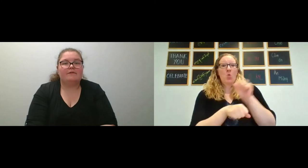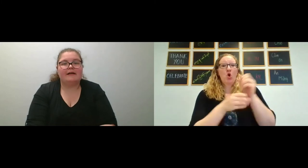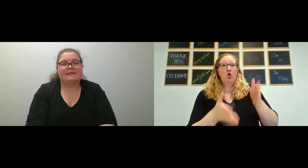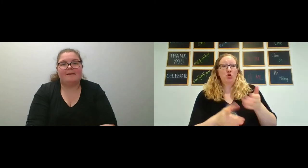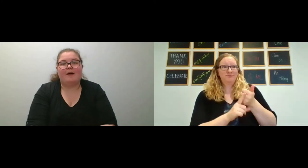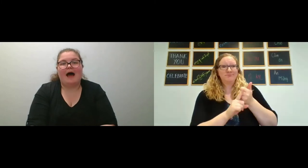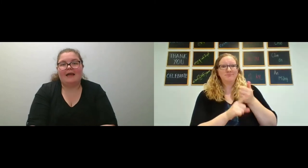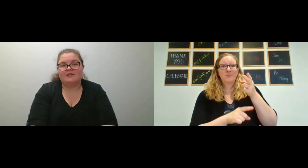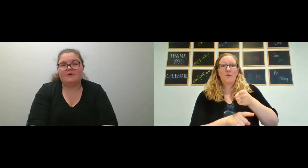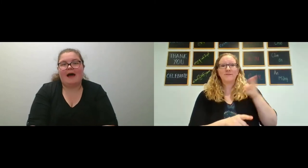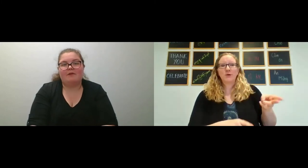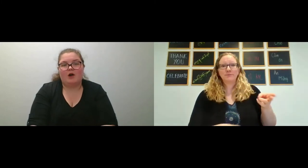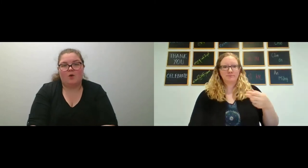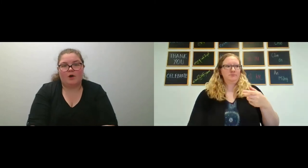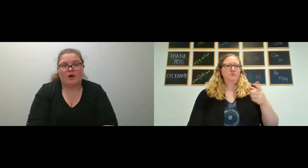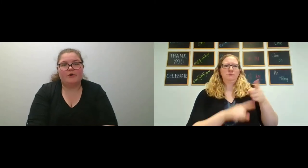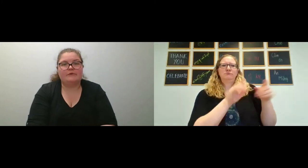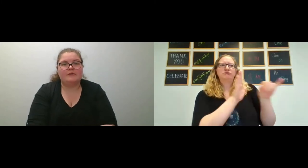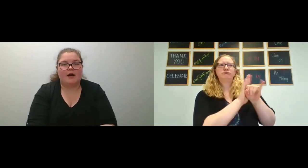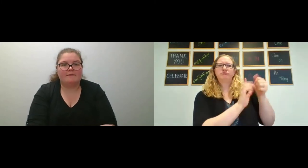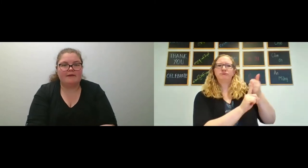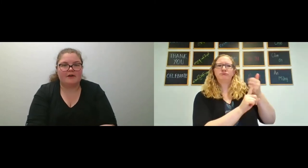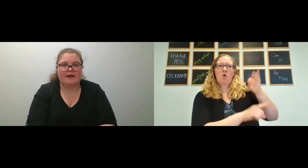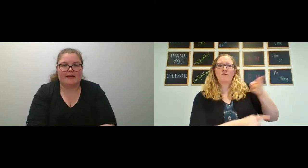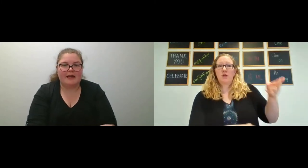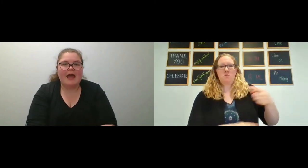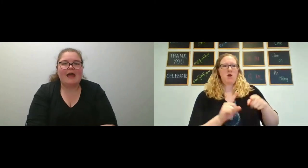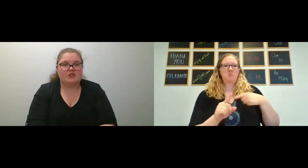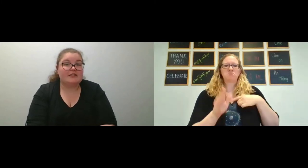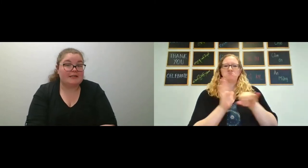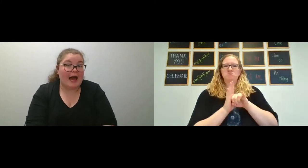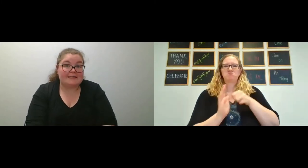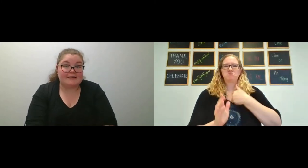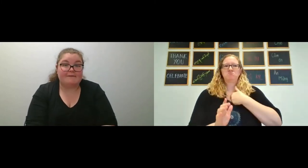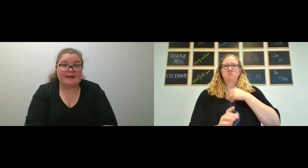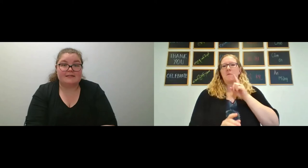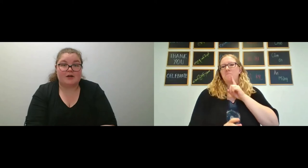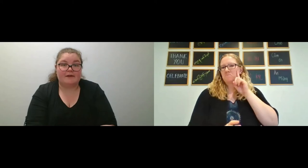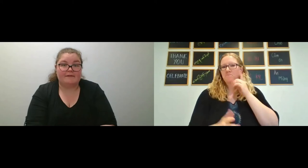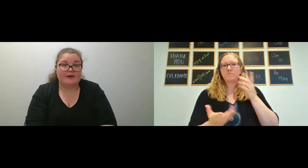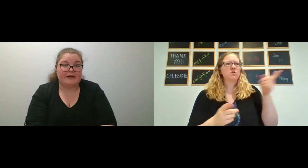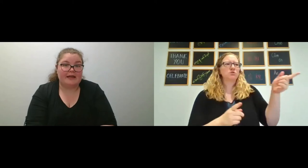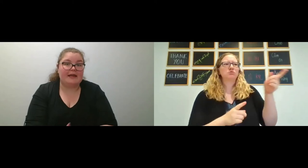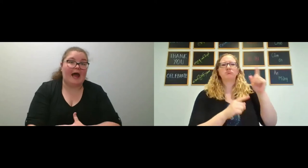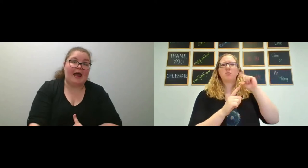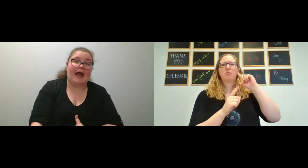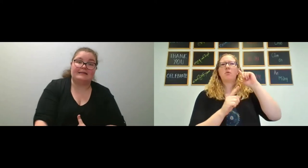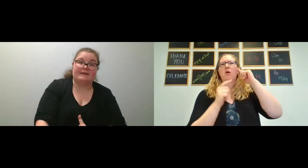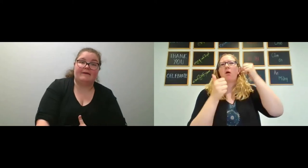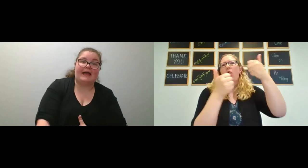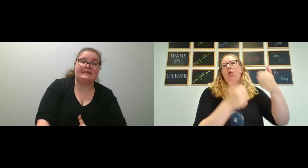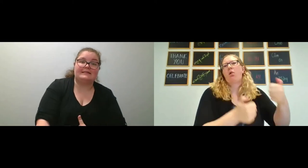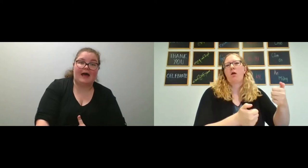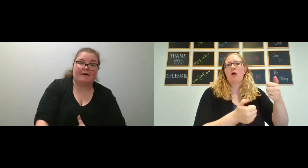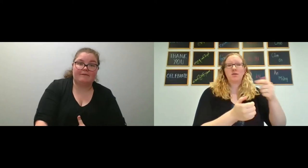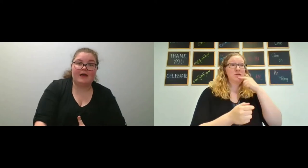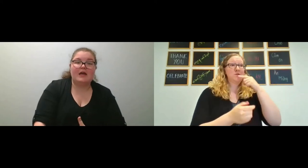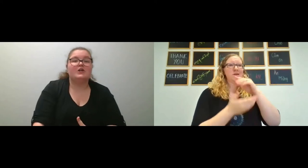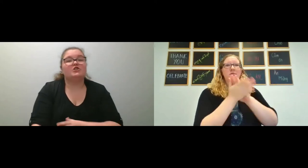For example, I do have a coworker who's hard of hearing. She identifies as hard of hearing and I identify as Deaf.